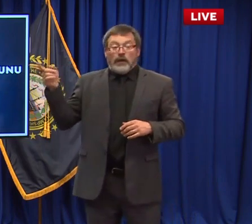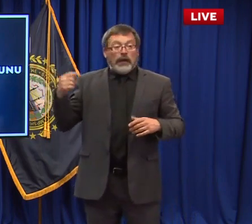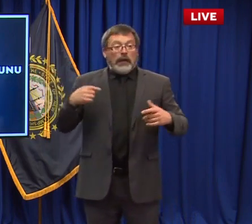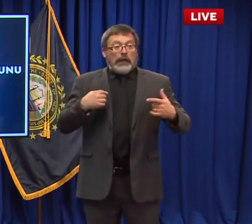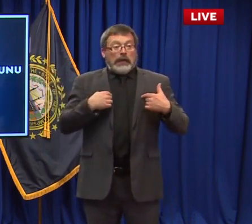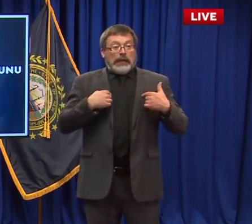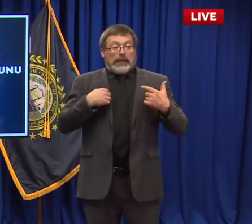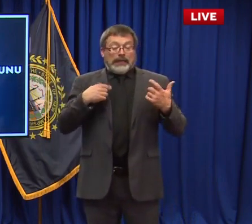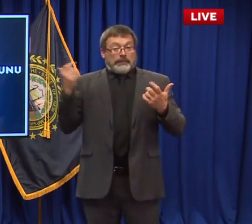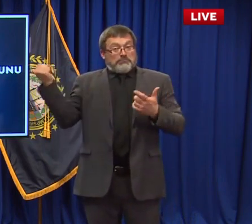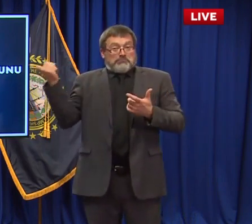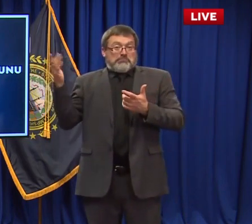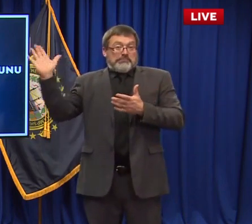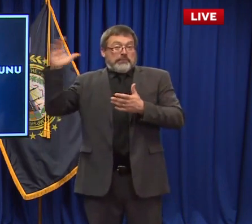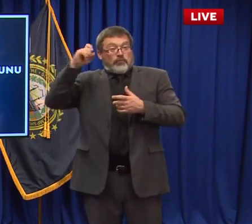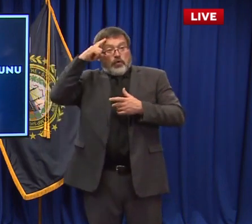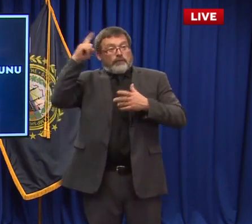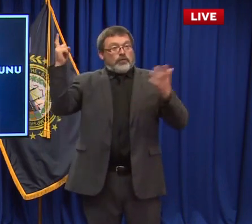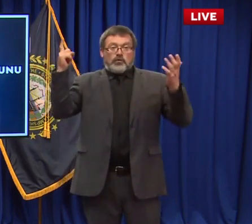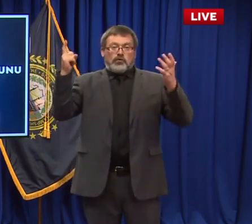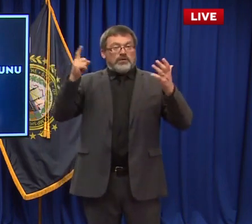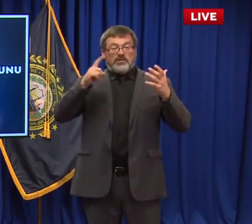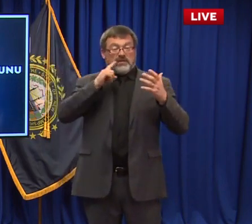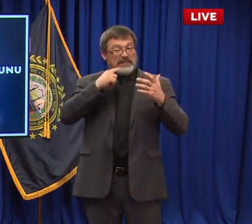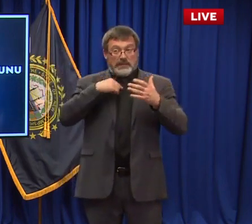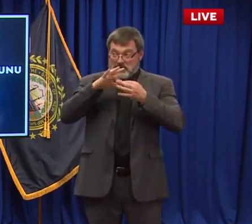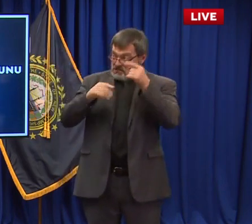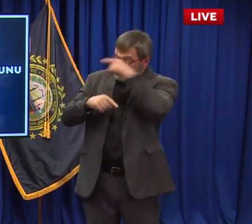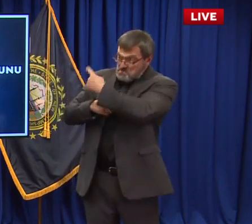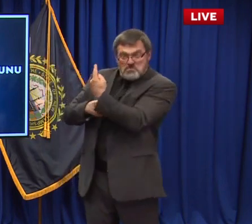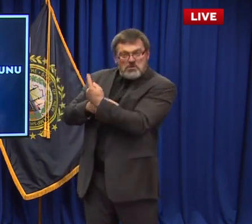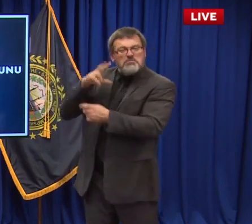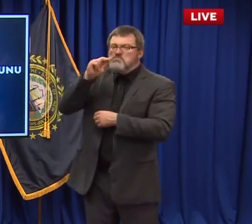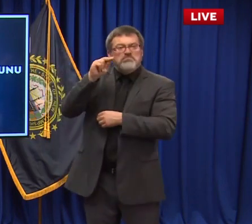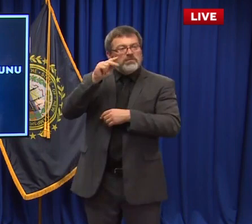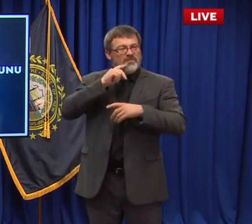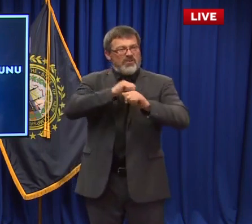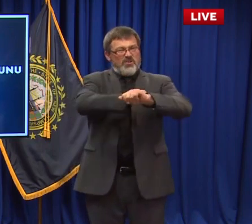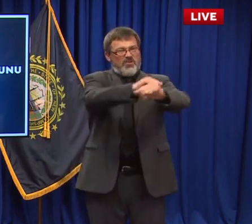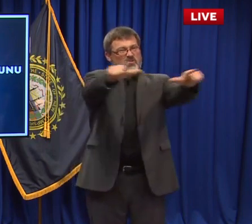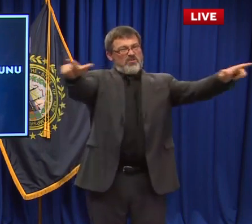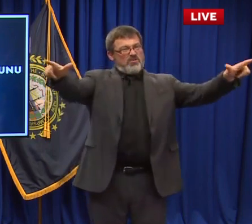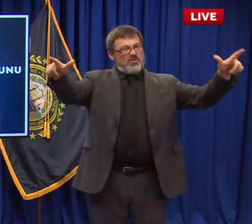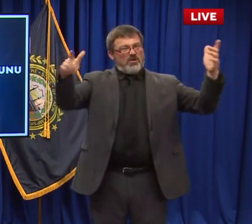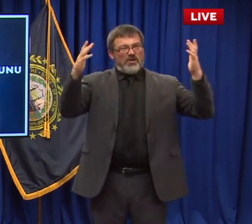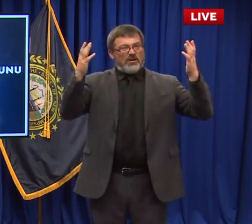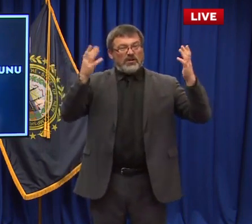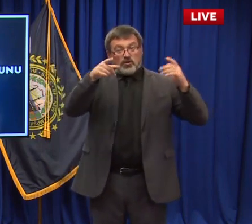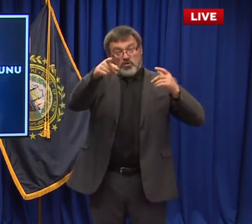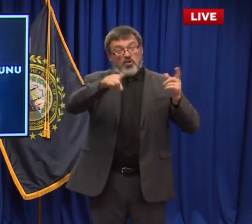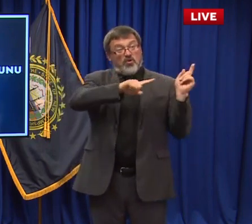I THINK THE GOVERNOR’S RECOMMENDATION HE JUST STATED APPLY TO ANY EVENT.